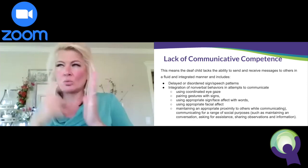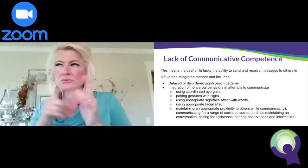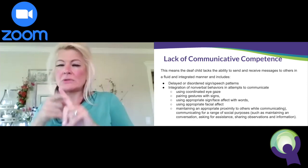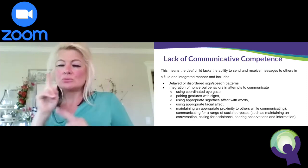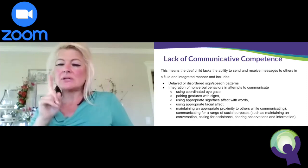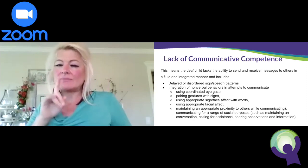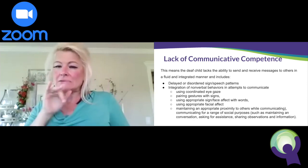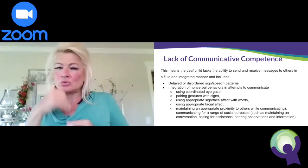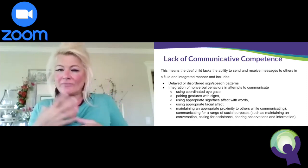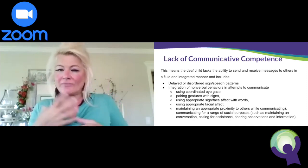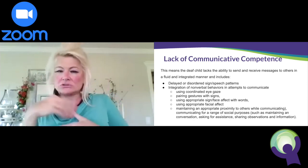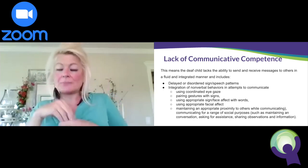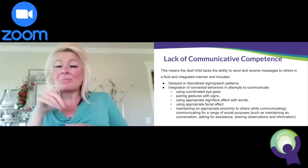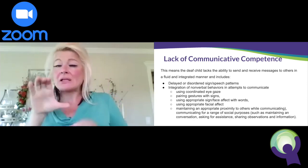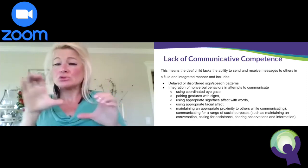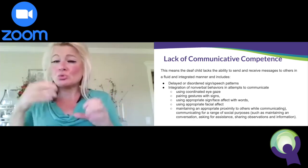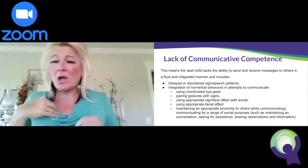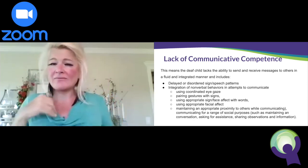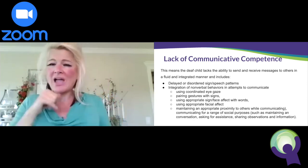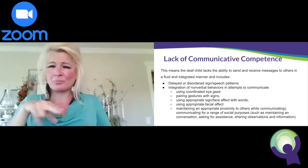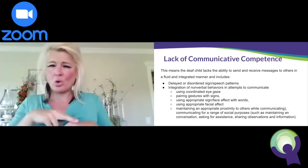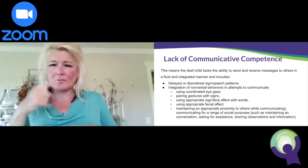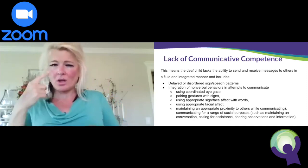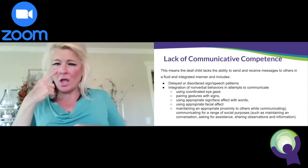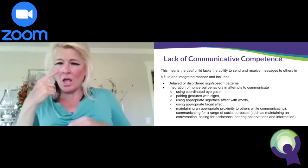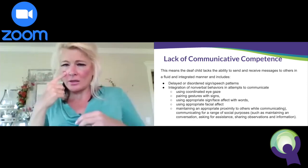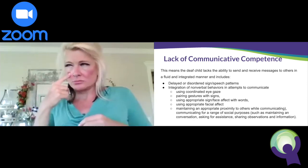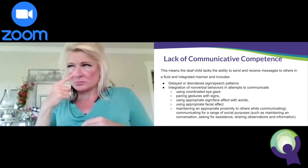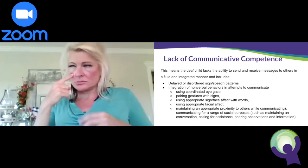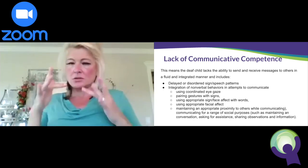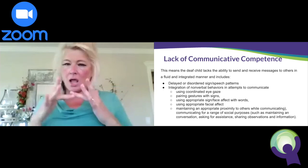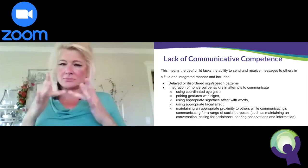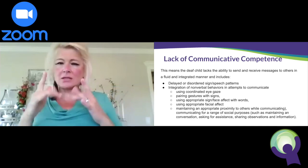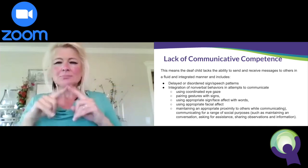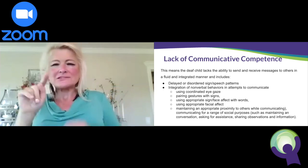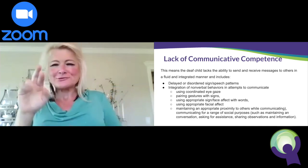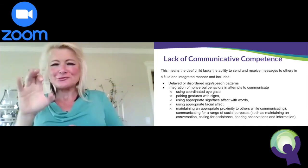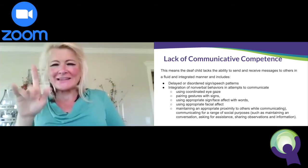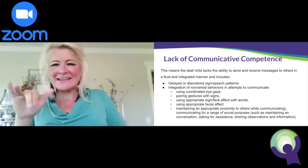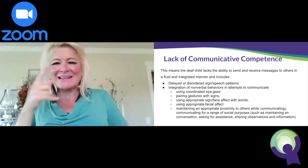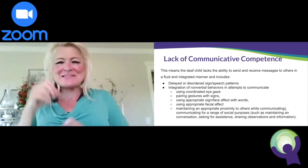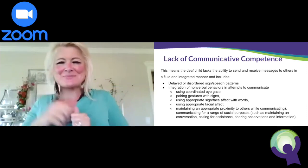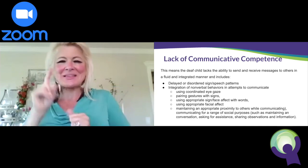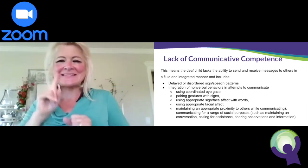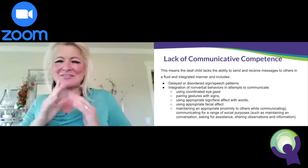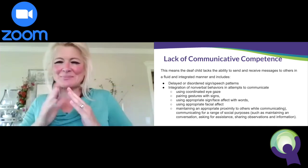really developing an environment of learning for them and so even with eye contact, you're thinking about